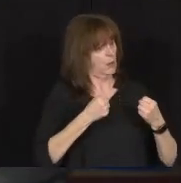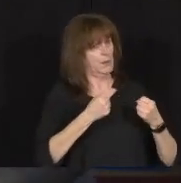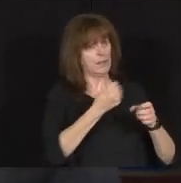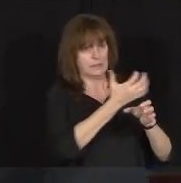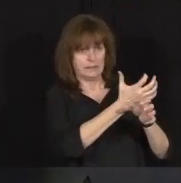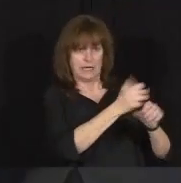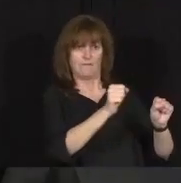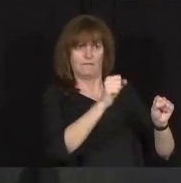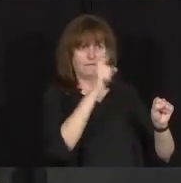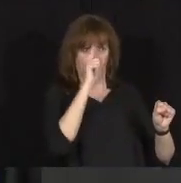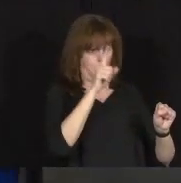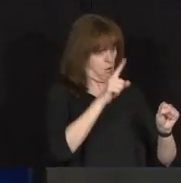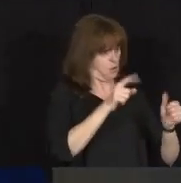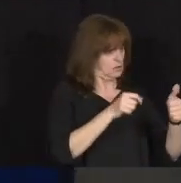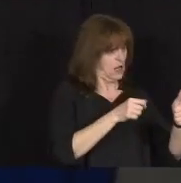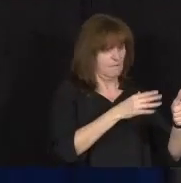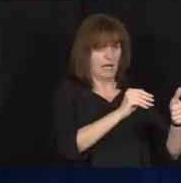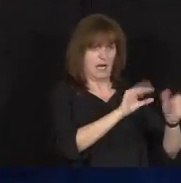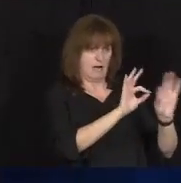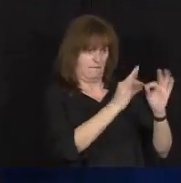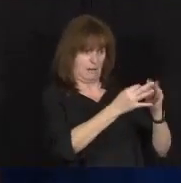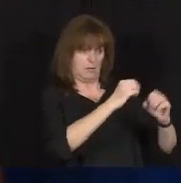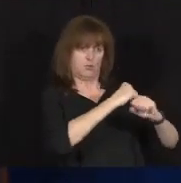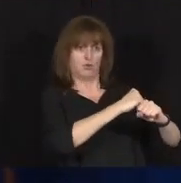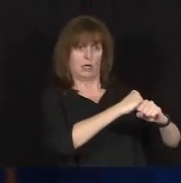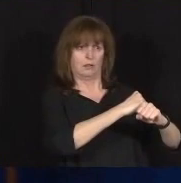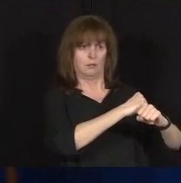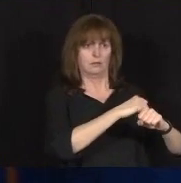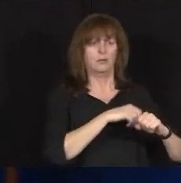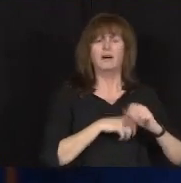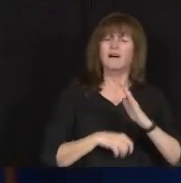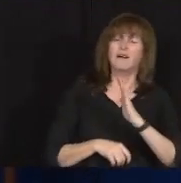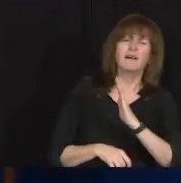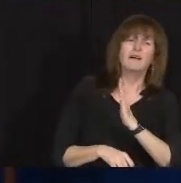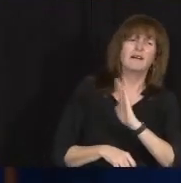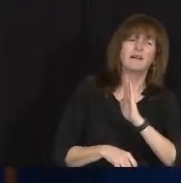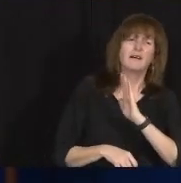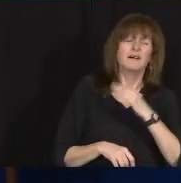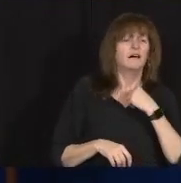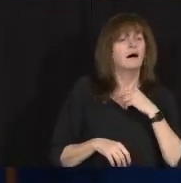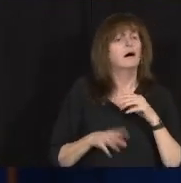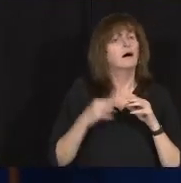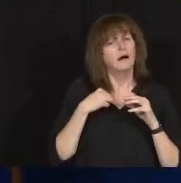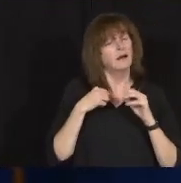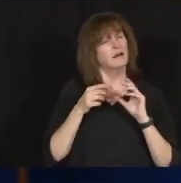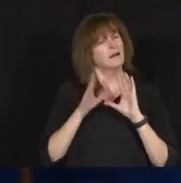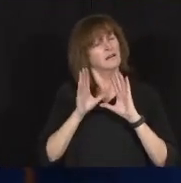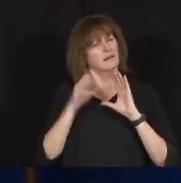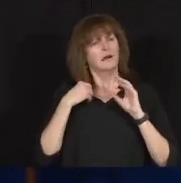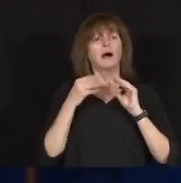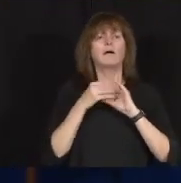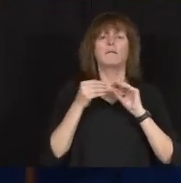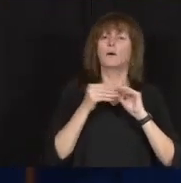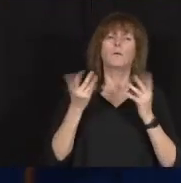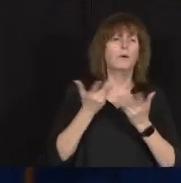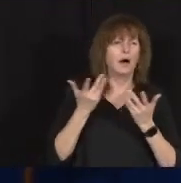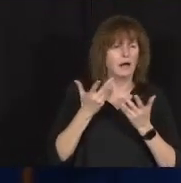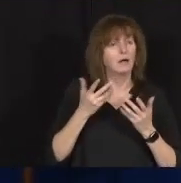S Okay I guess I was referring to is the kind of prescriptions that the y don't cover. B